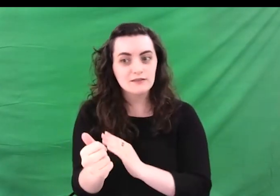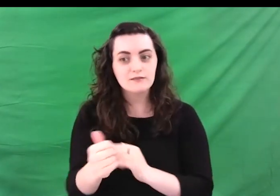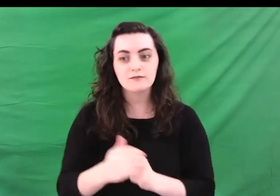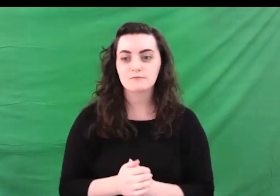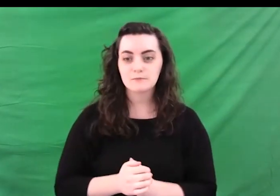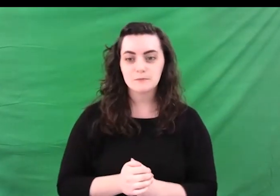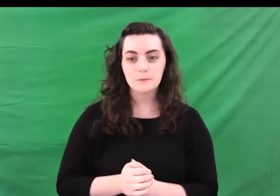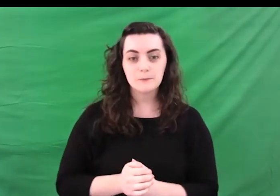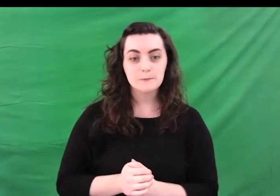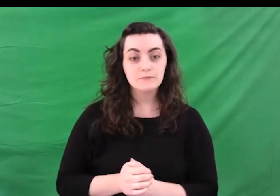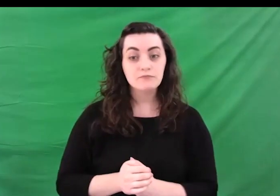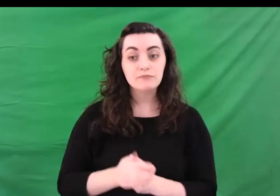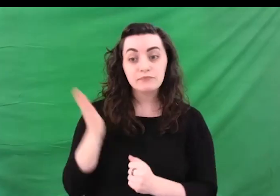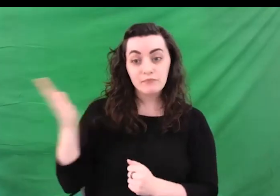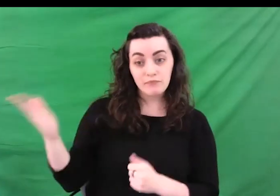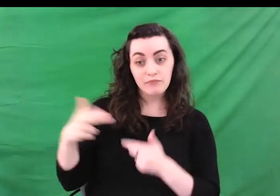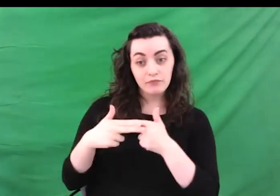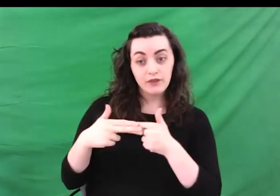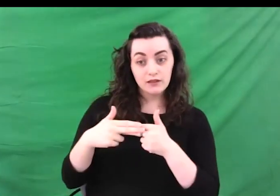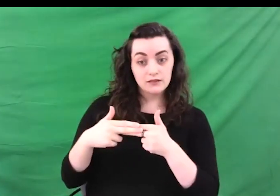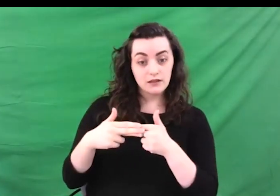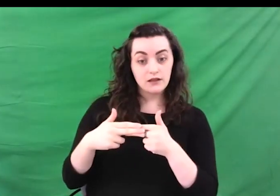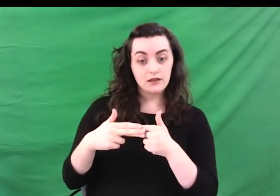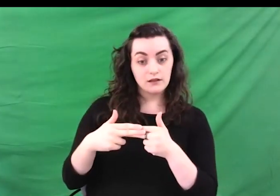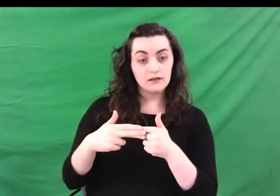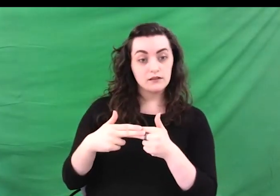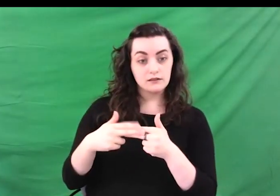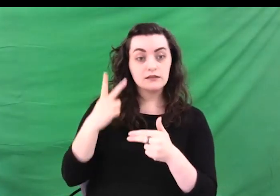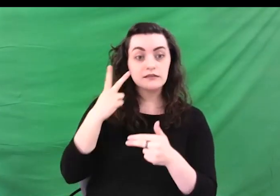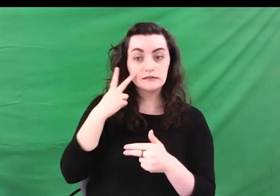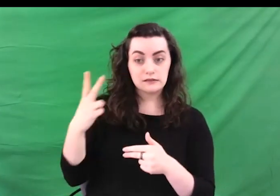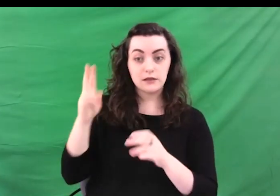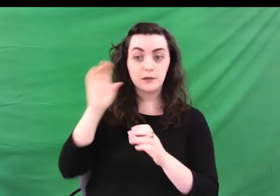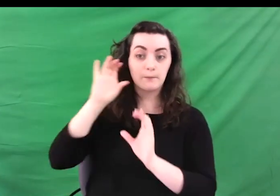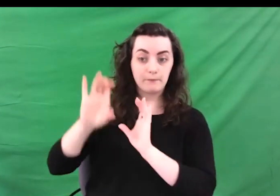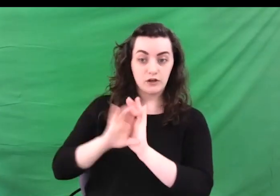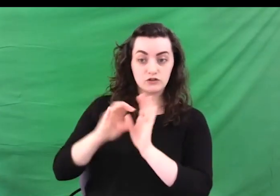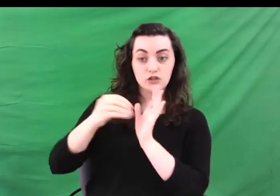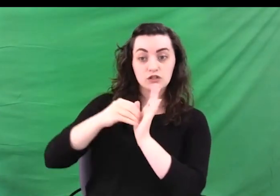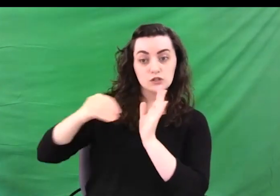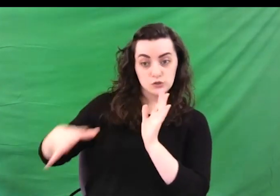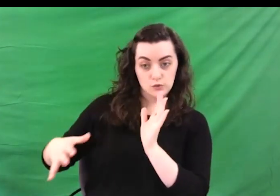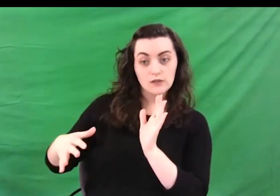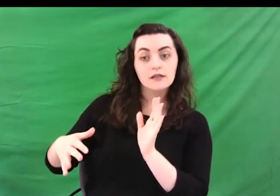In the next slide, you will see a student and his name is Aidan.